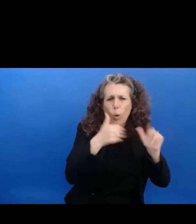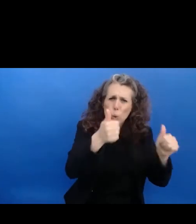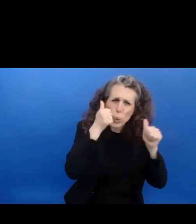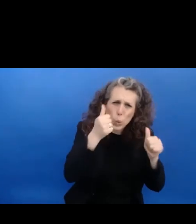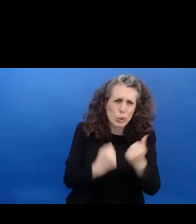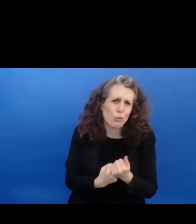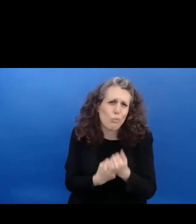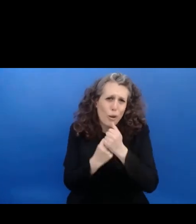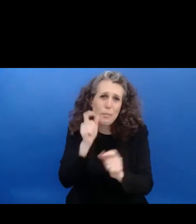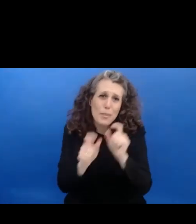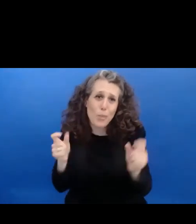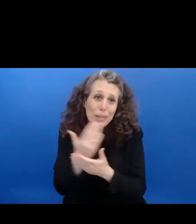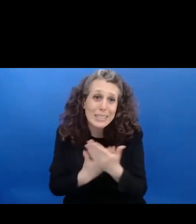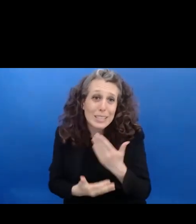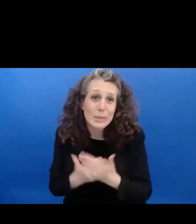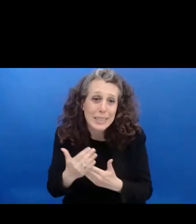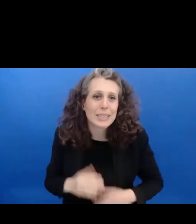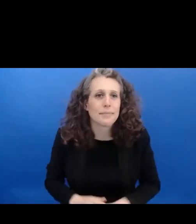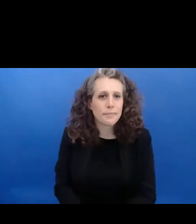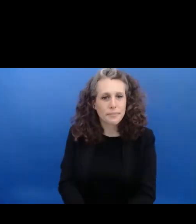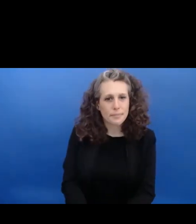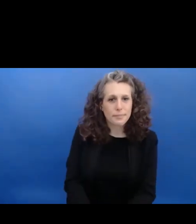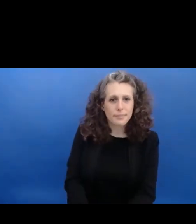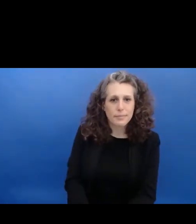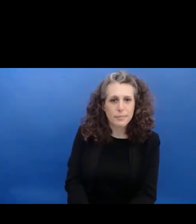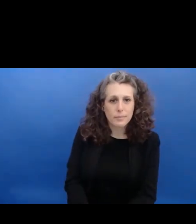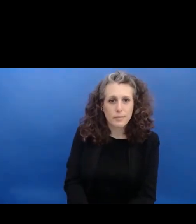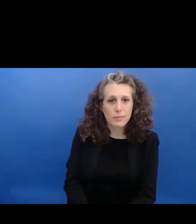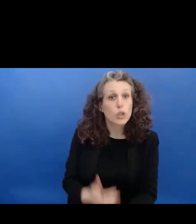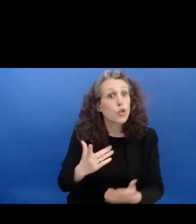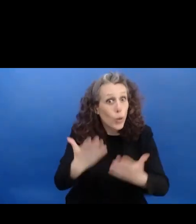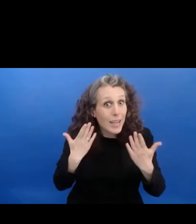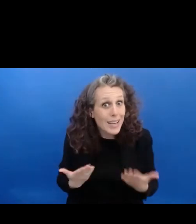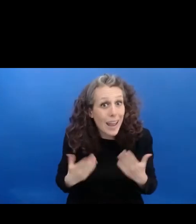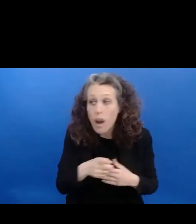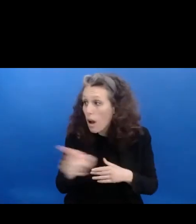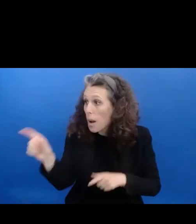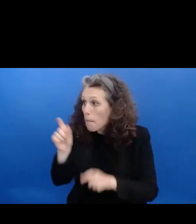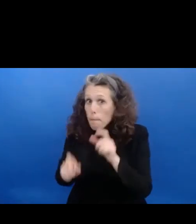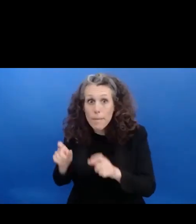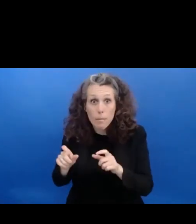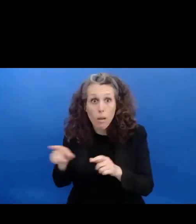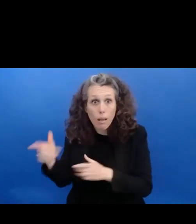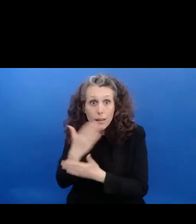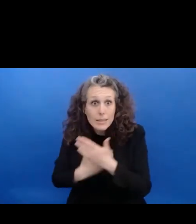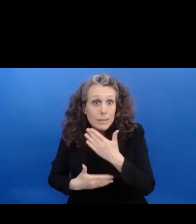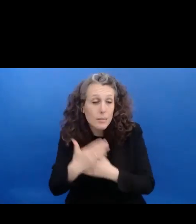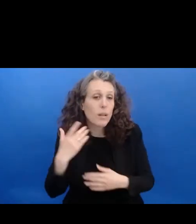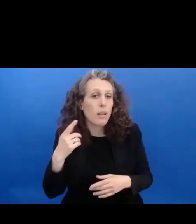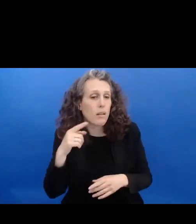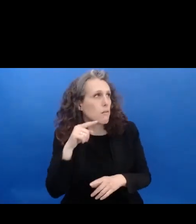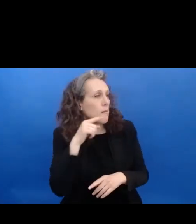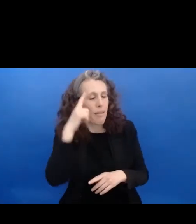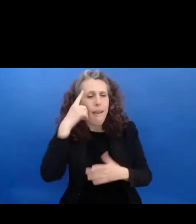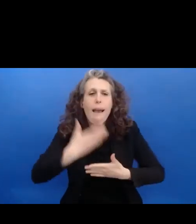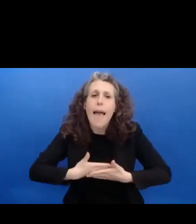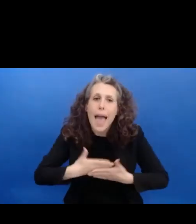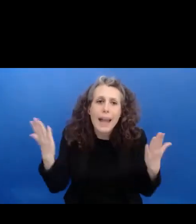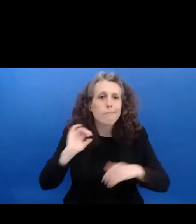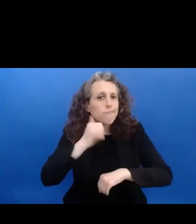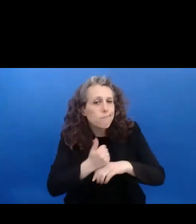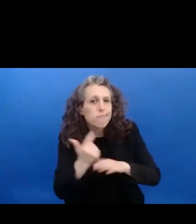with the people with disabilities expect that the crpd must be at the core of creating inclusive